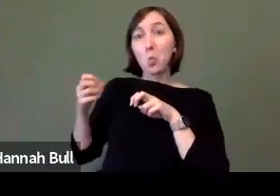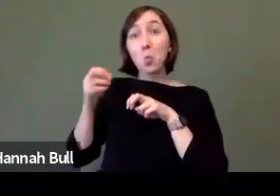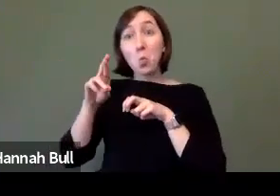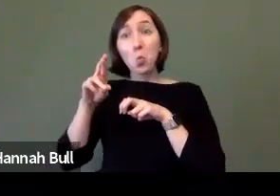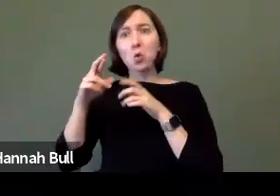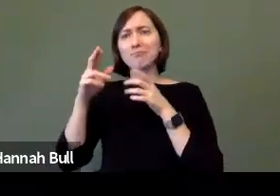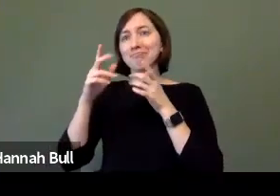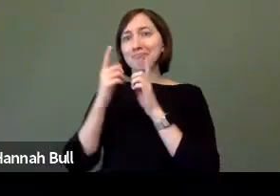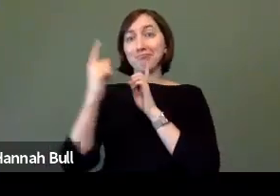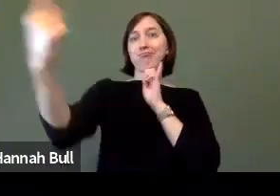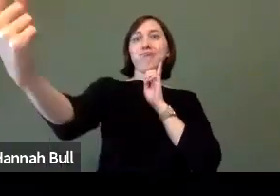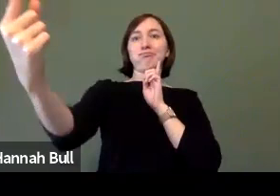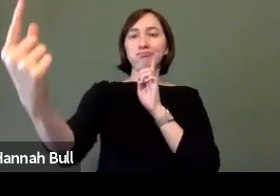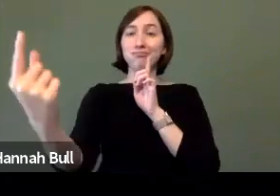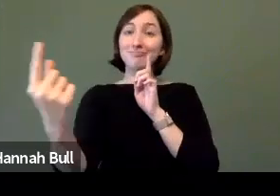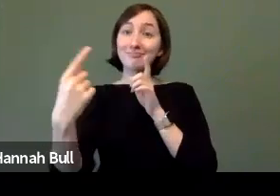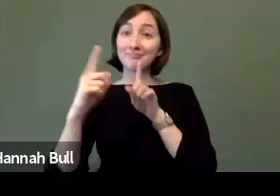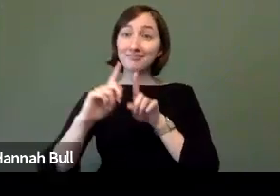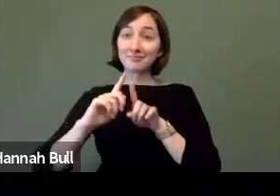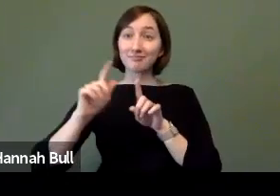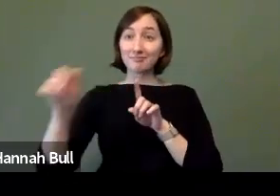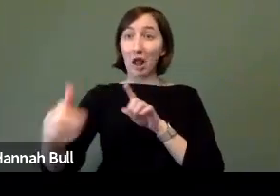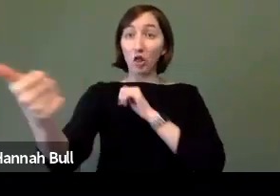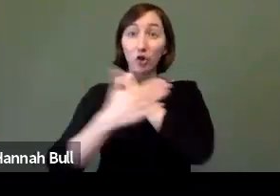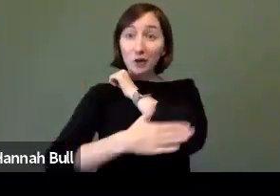We're also including a link to an article from the New York Times